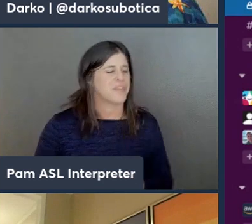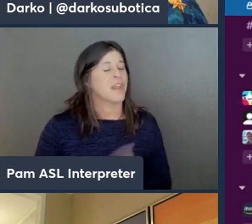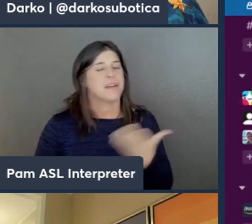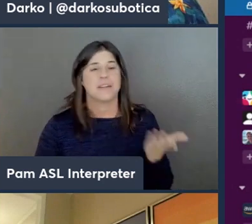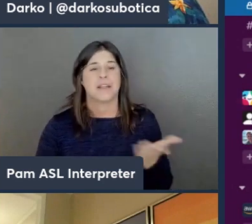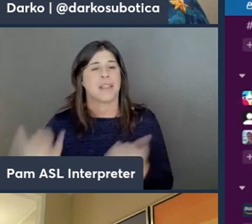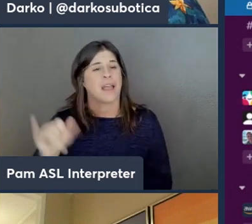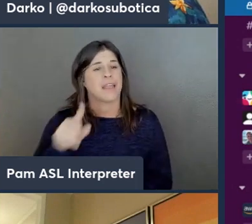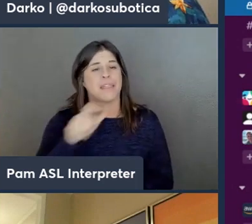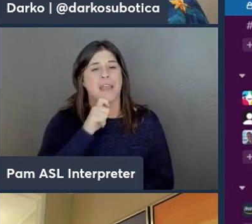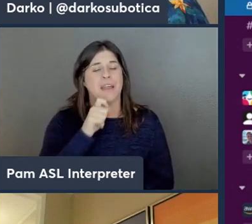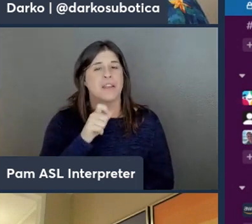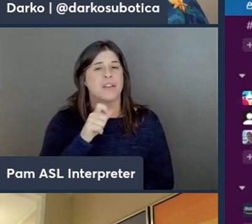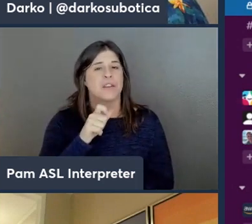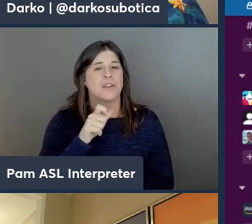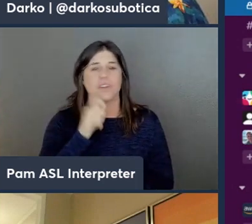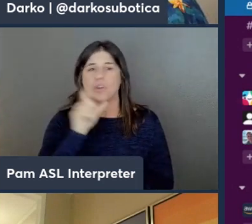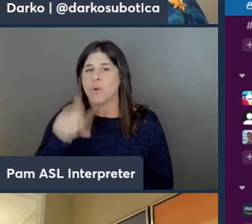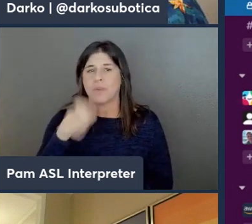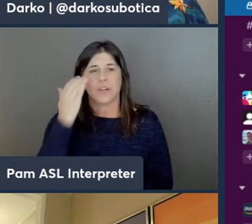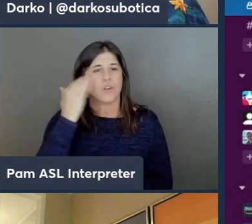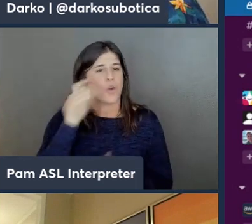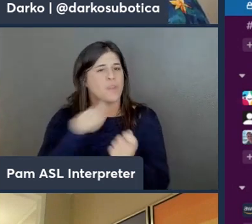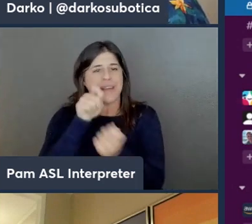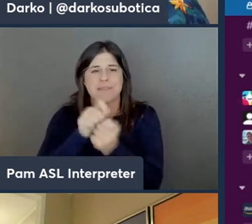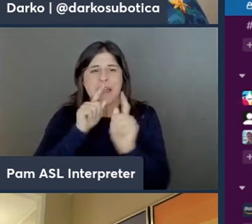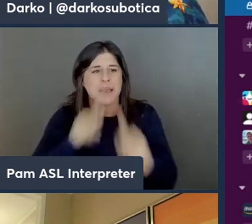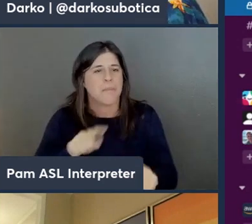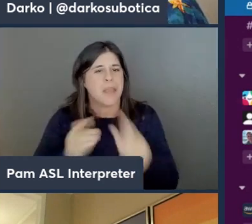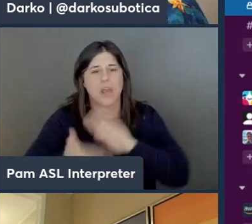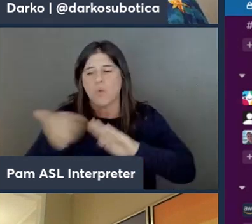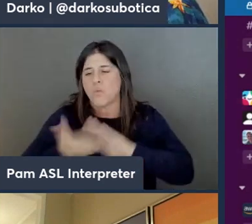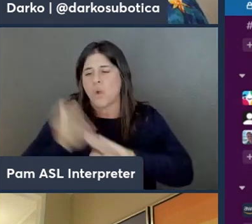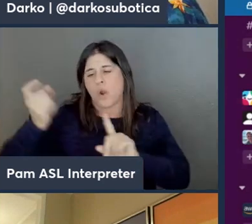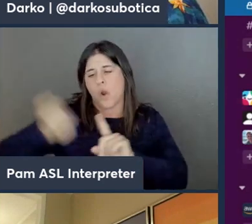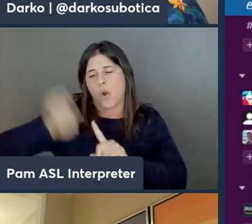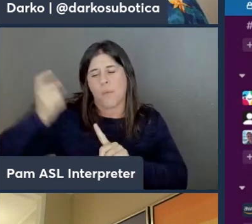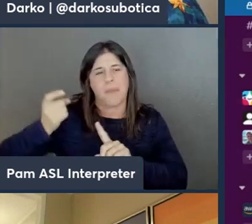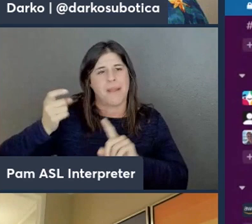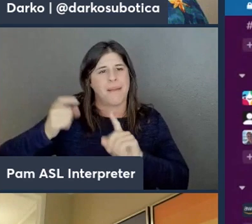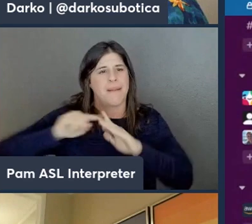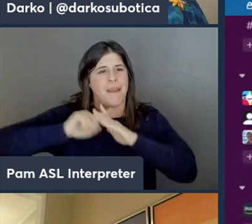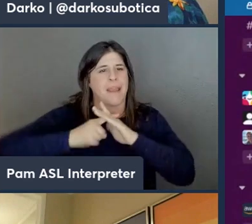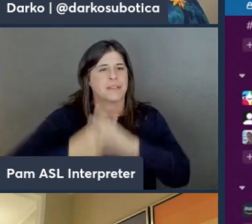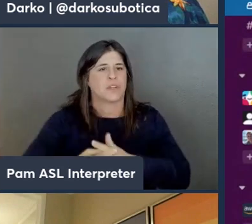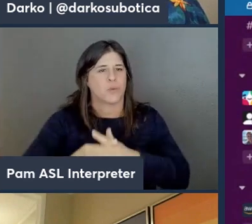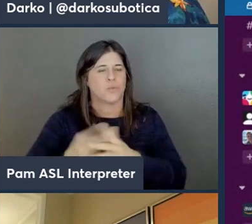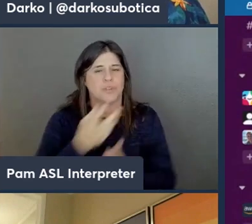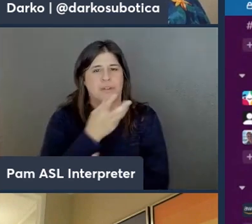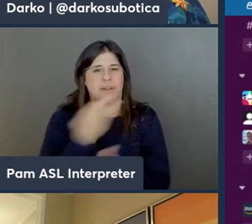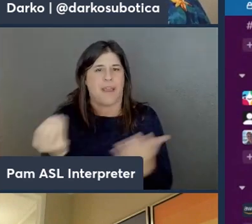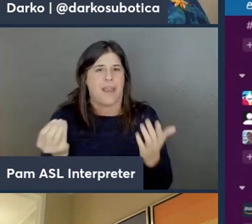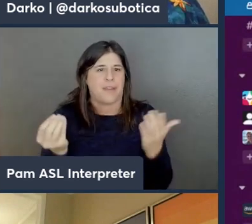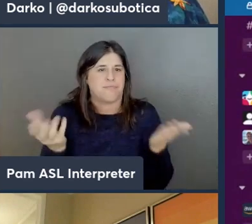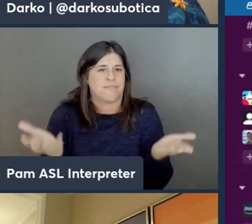you don't need my exact command, you run automation execution, and it actually helps,